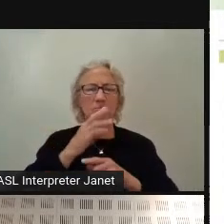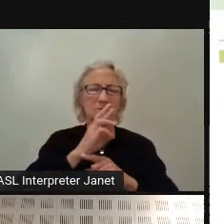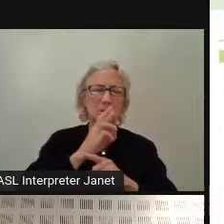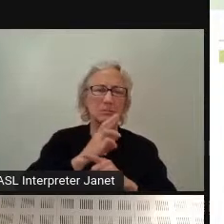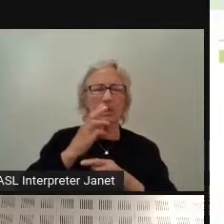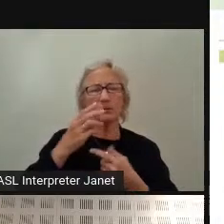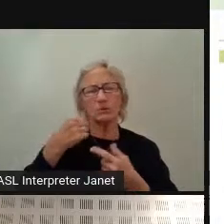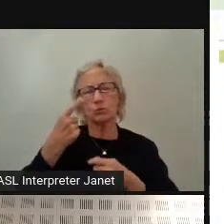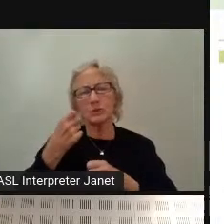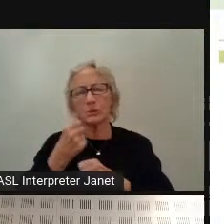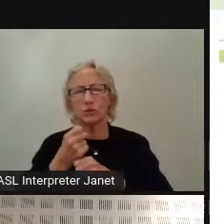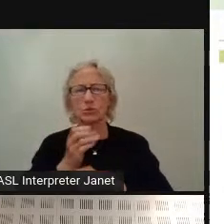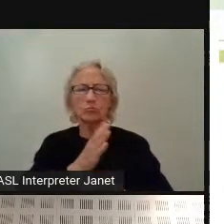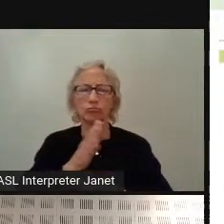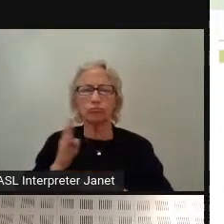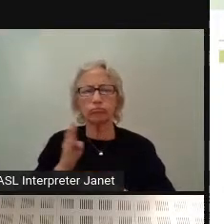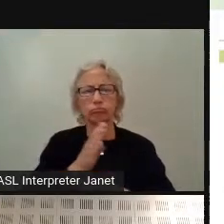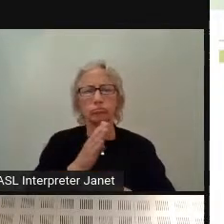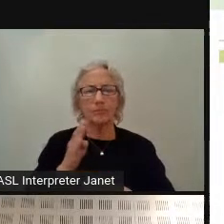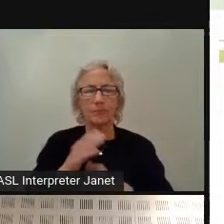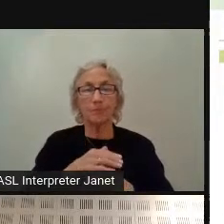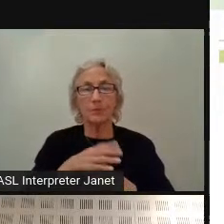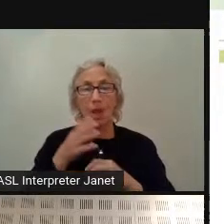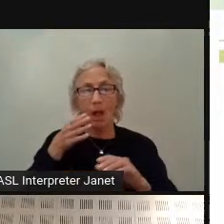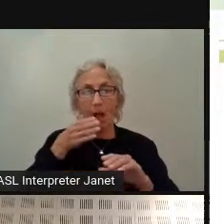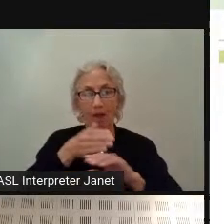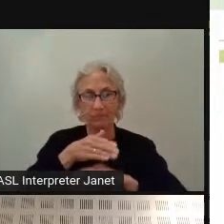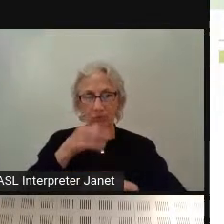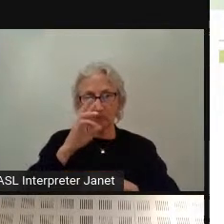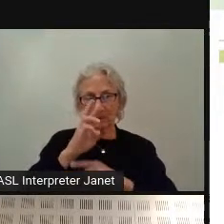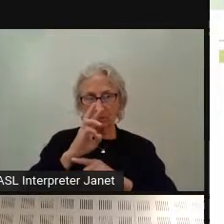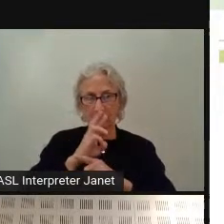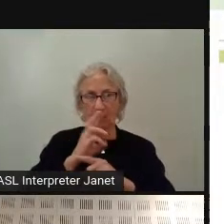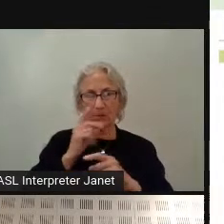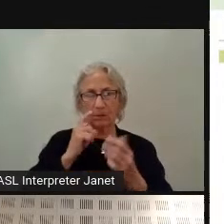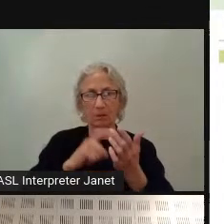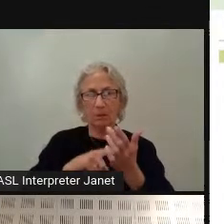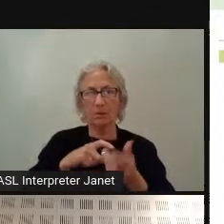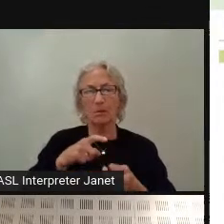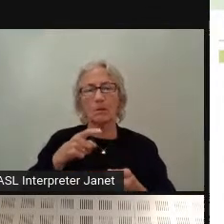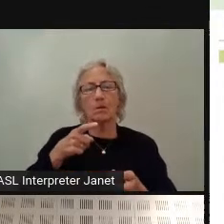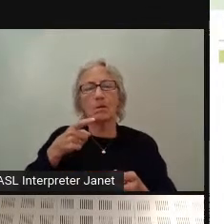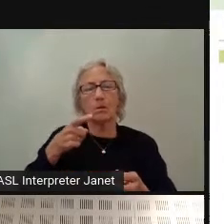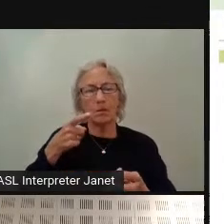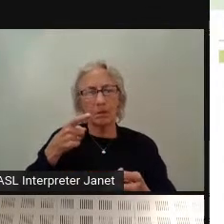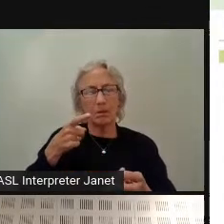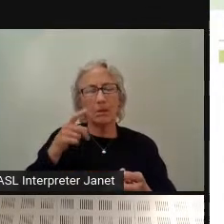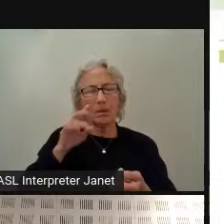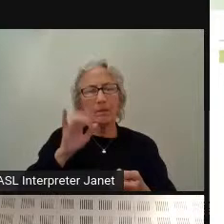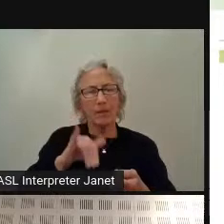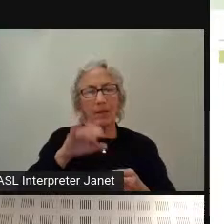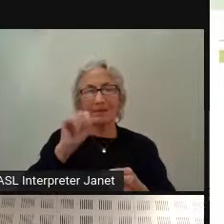The new process was supposed be investigated and finalized within six months to a year so we thought we would wait.